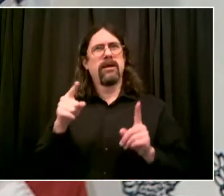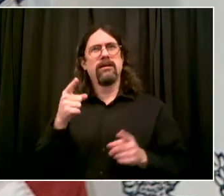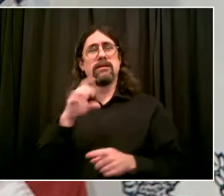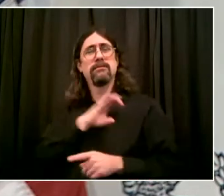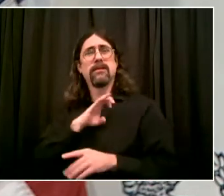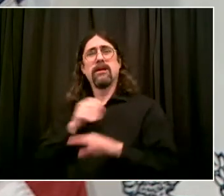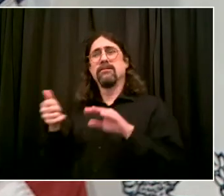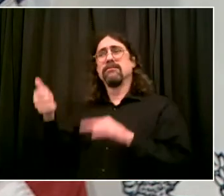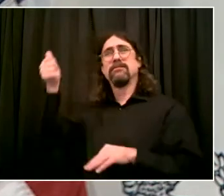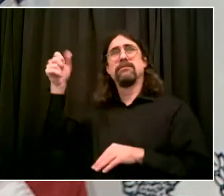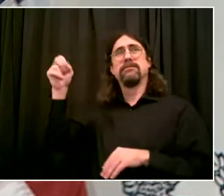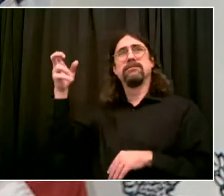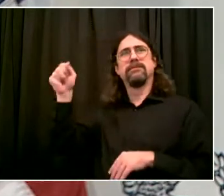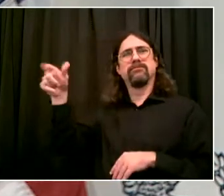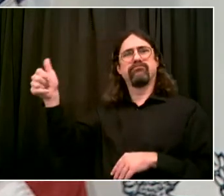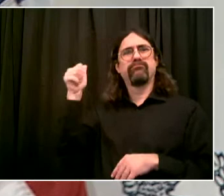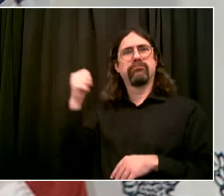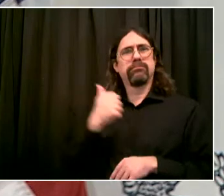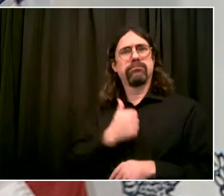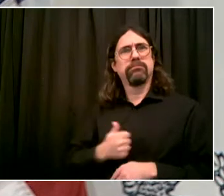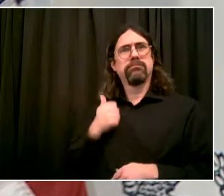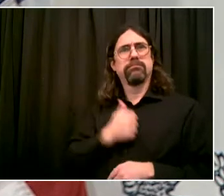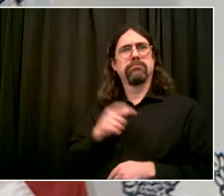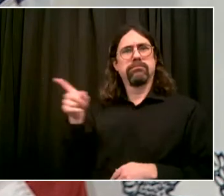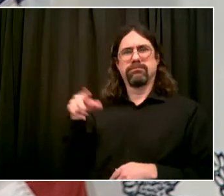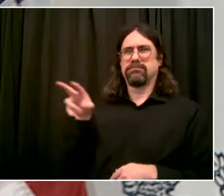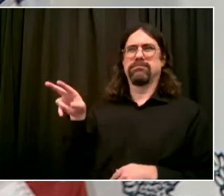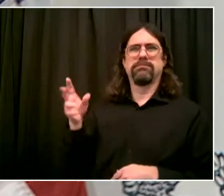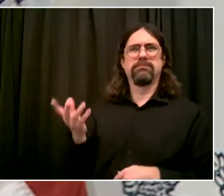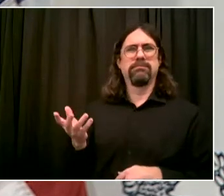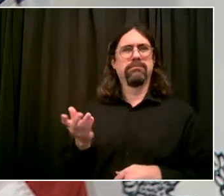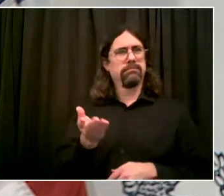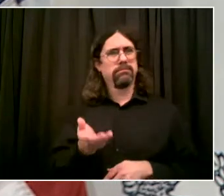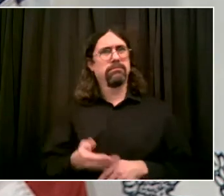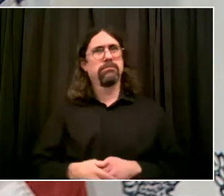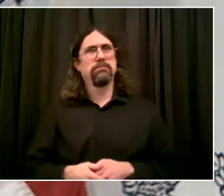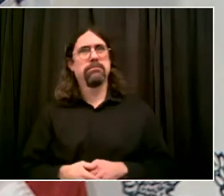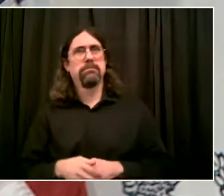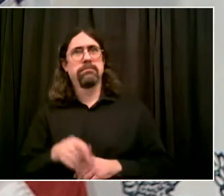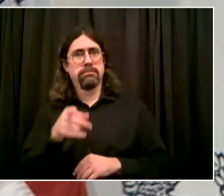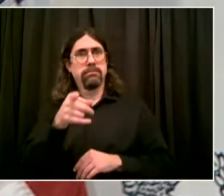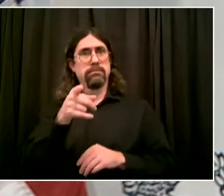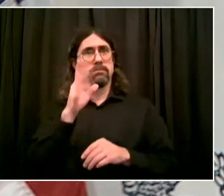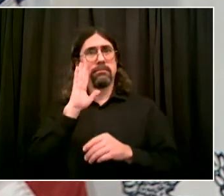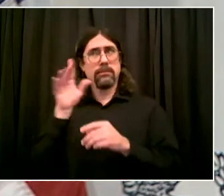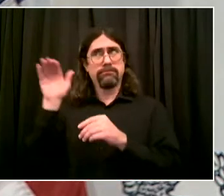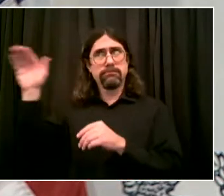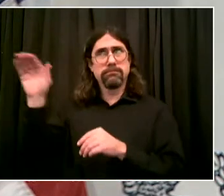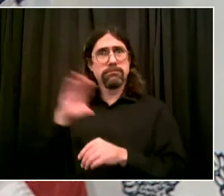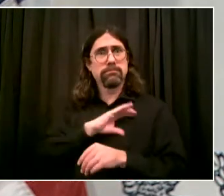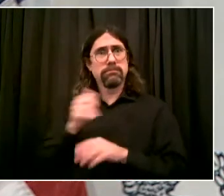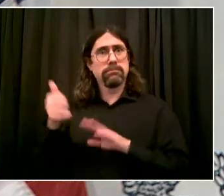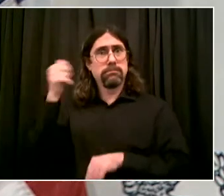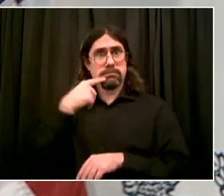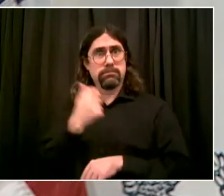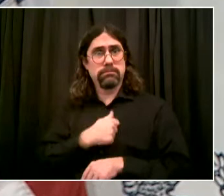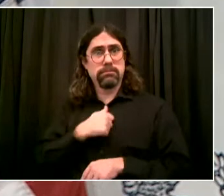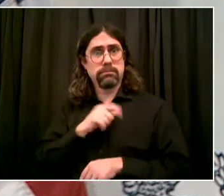VIOLEENT ARRESTS? II 'MGOING TO SAY LITTLE DIFFERENTLY. I COMMISSIONER